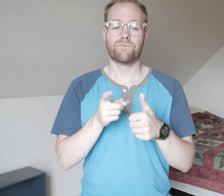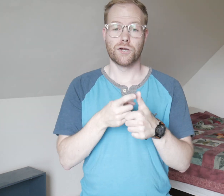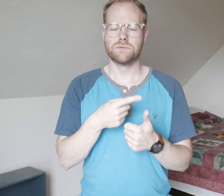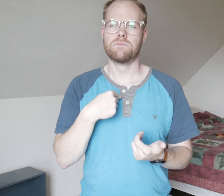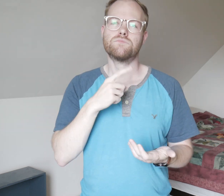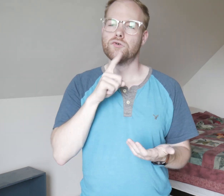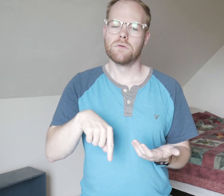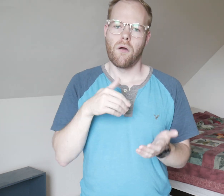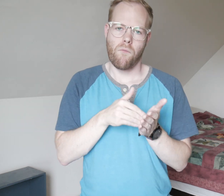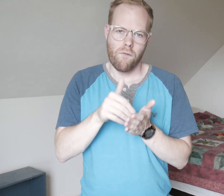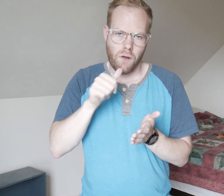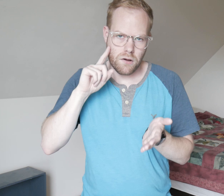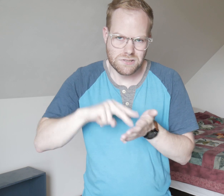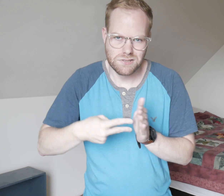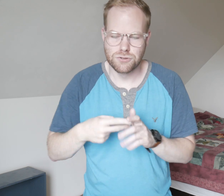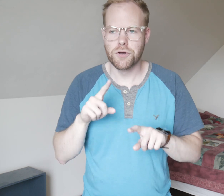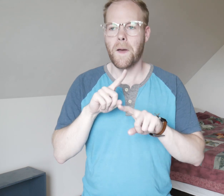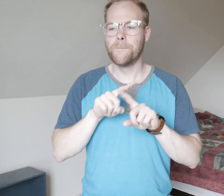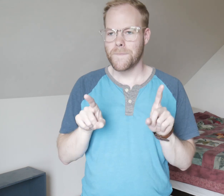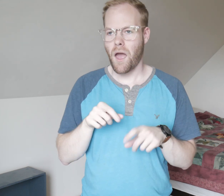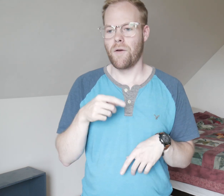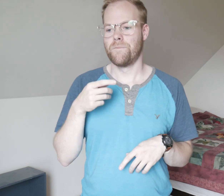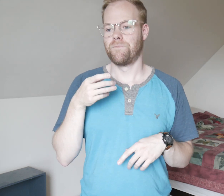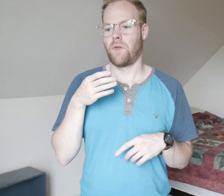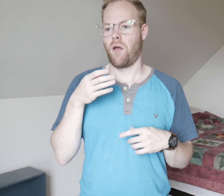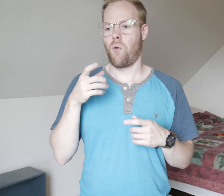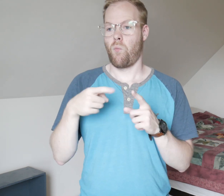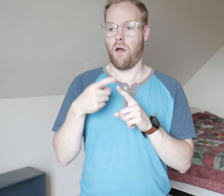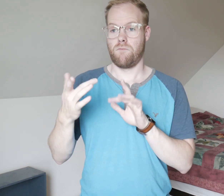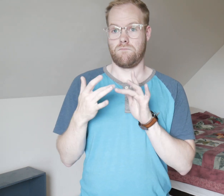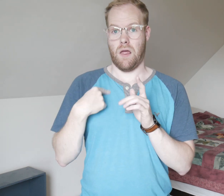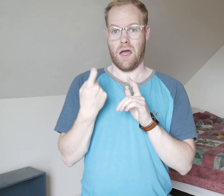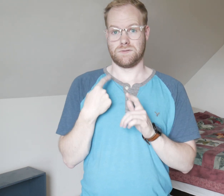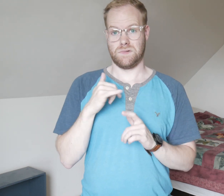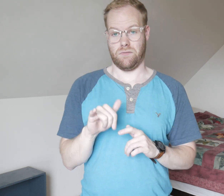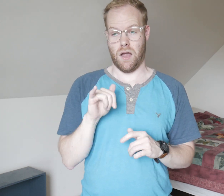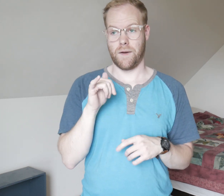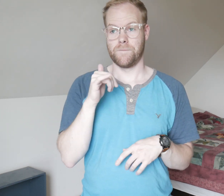First, I’m sure this is often not their intention, but when they contact me asking that…